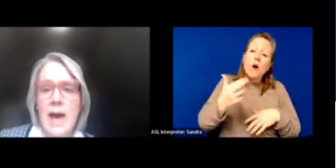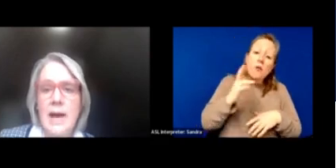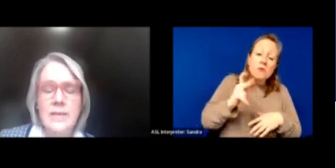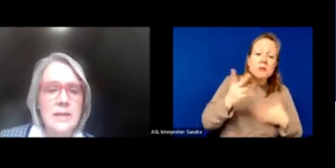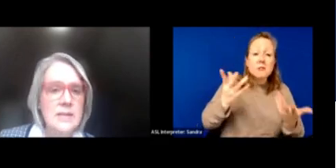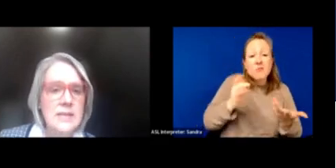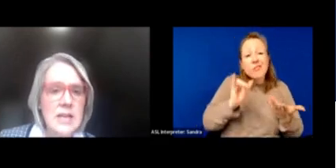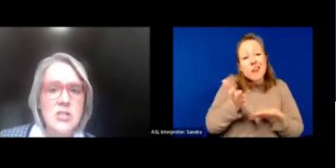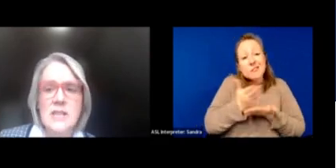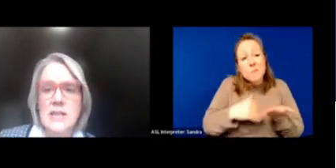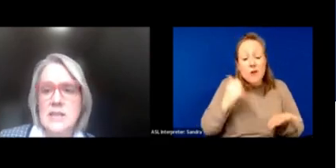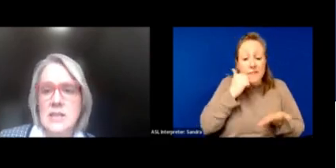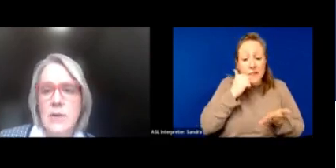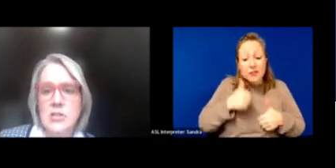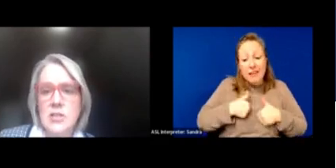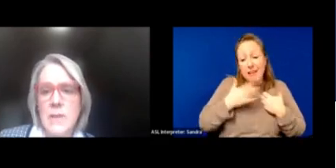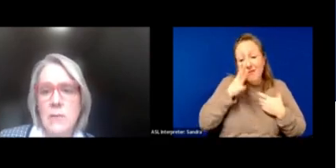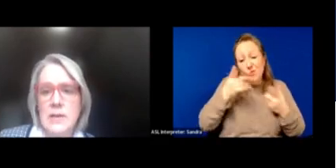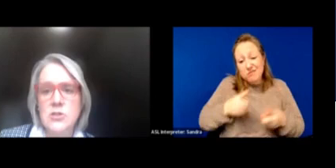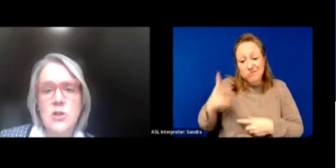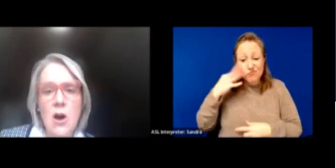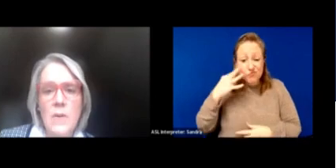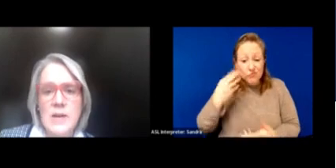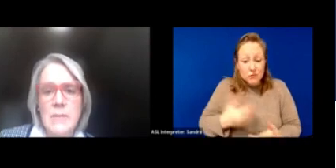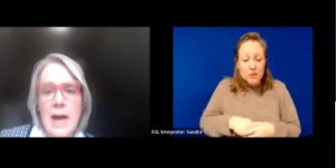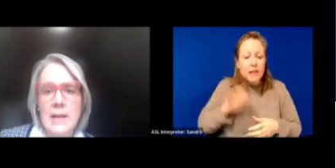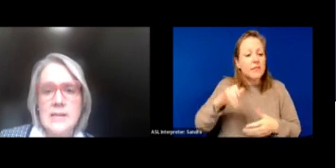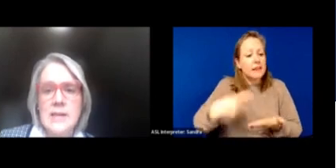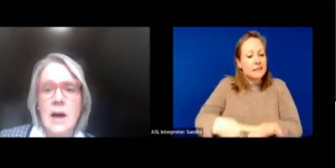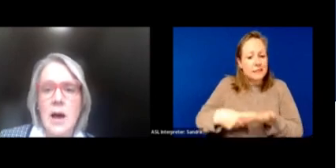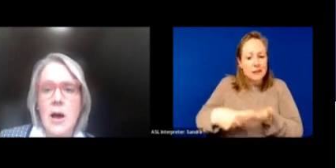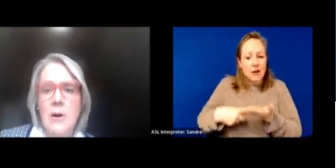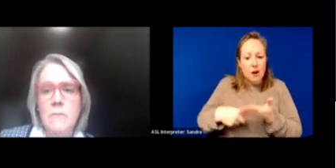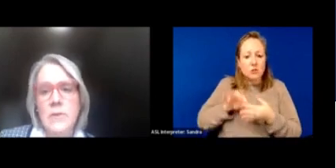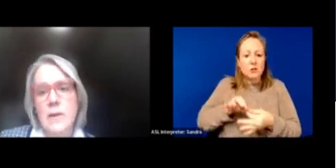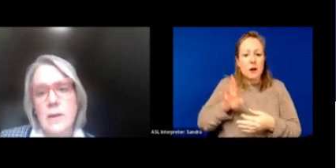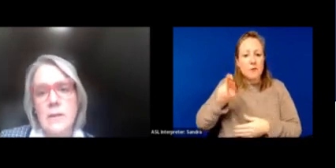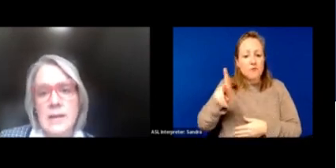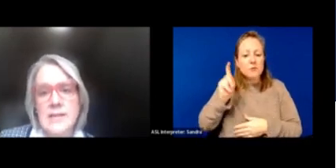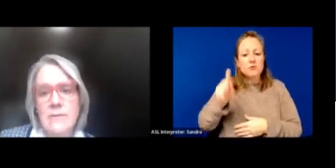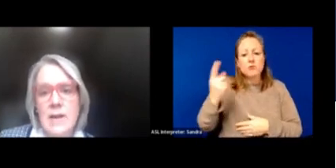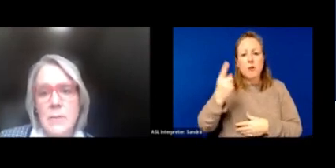that the discussion and consideration about risks should always balance identifying the